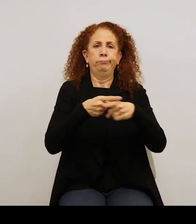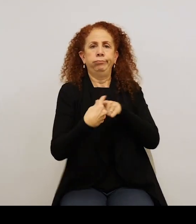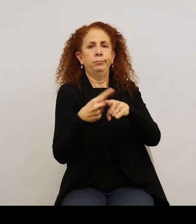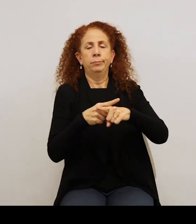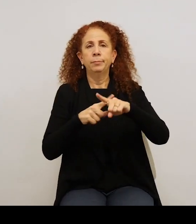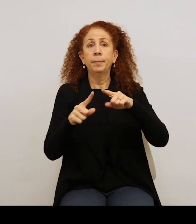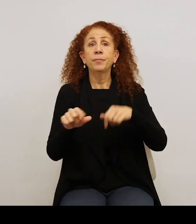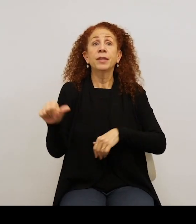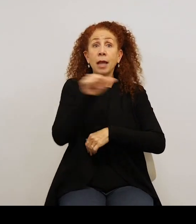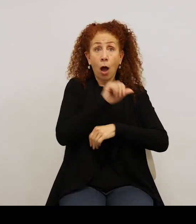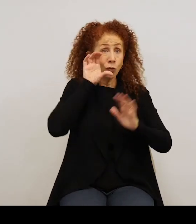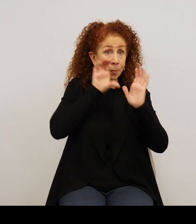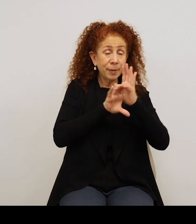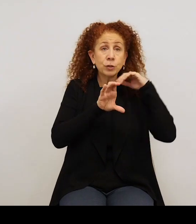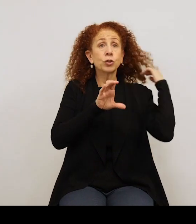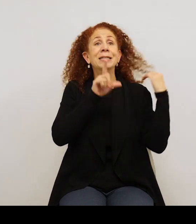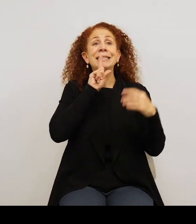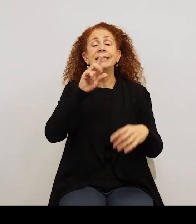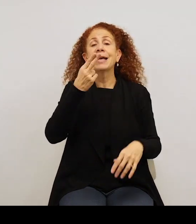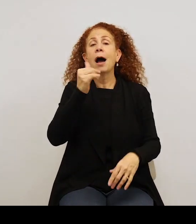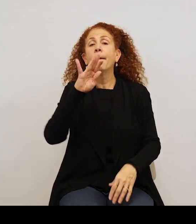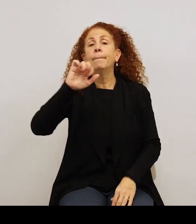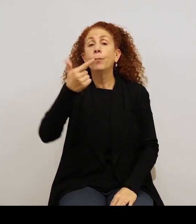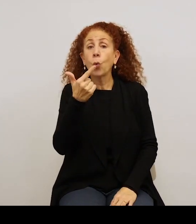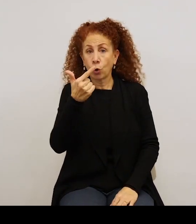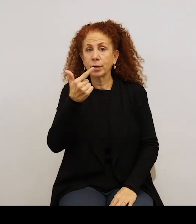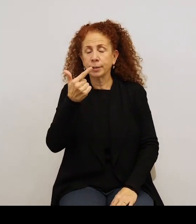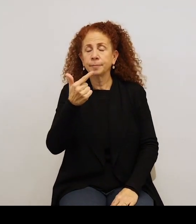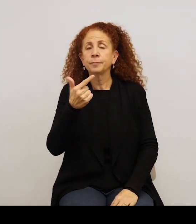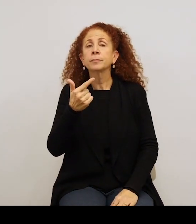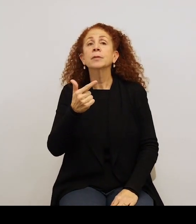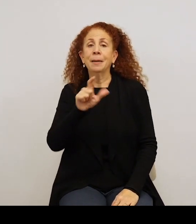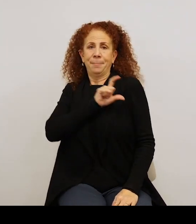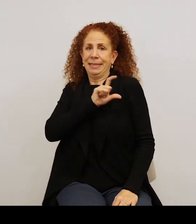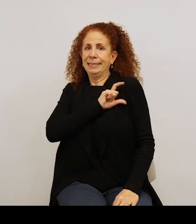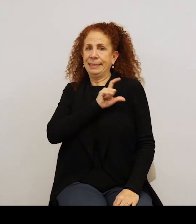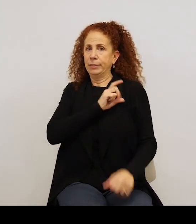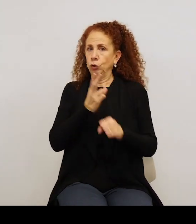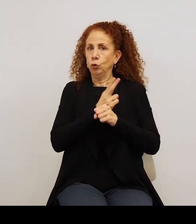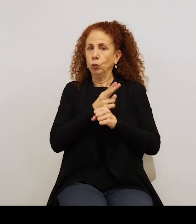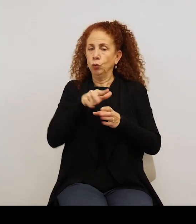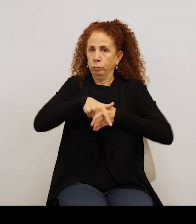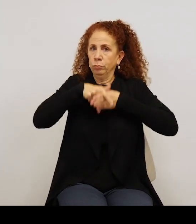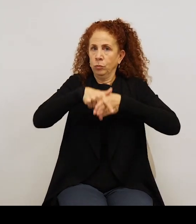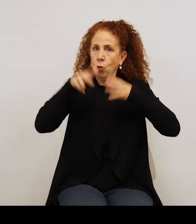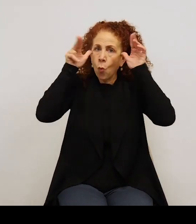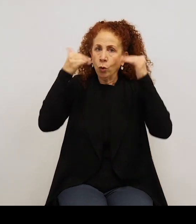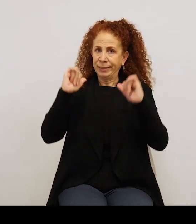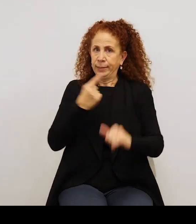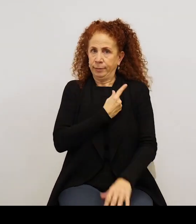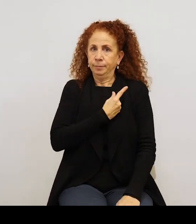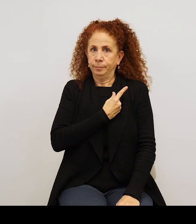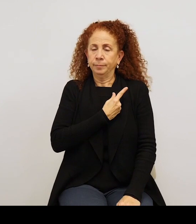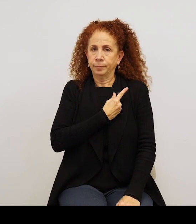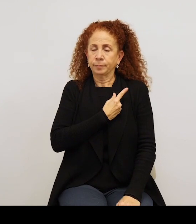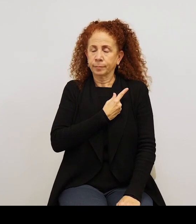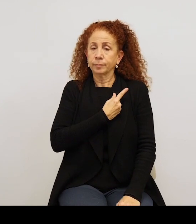And the other one-- this is actually an image from Hamburg-- is that the police is still using horses, sometimes